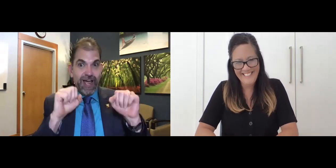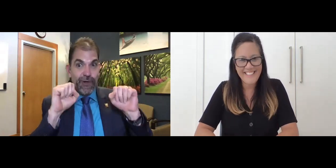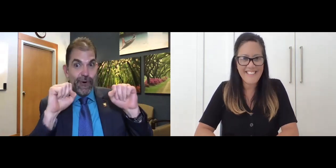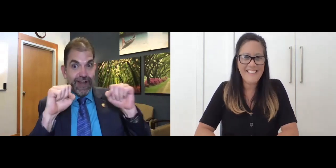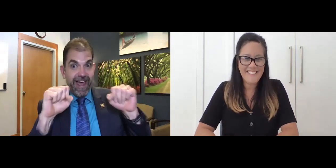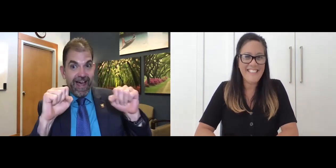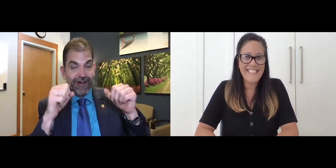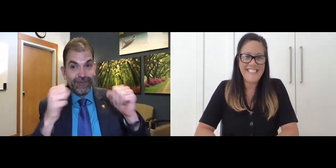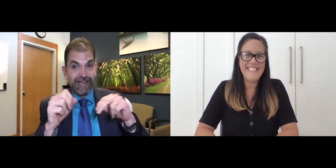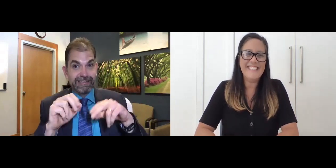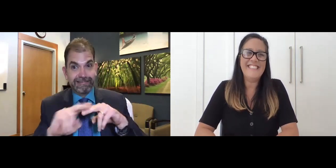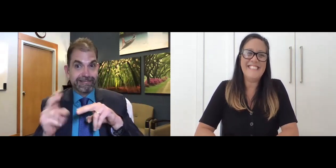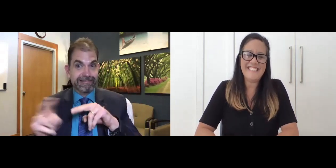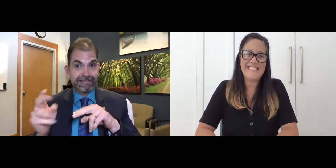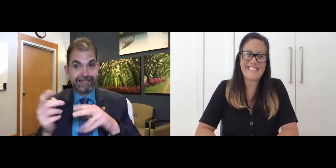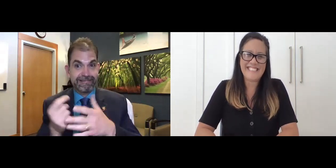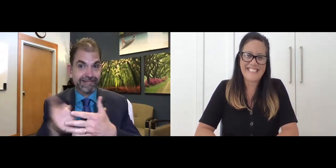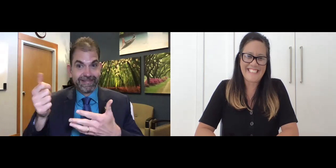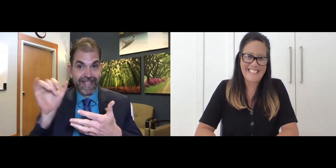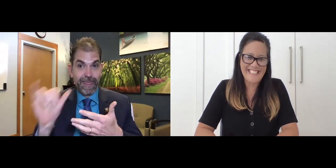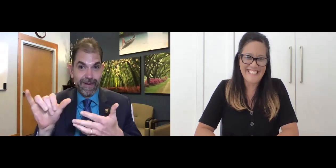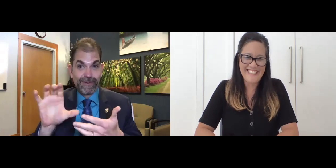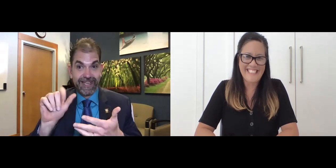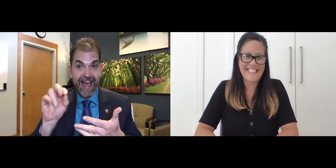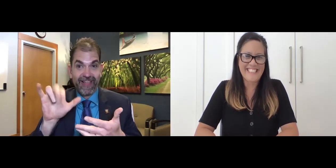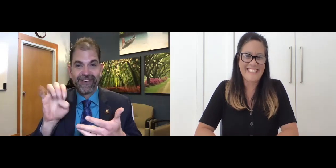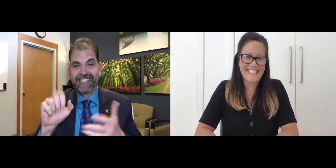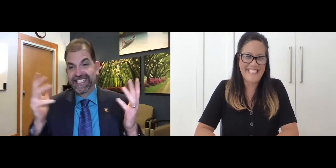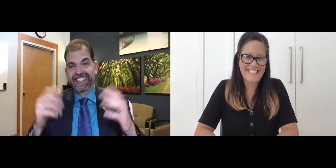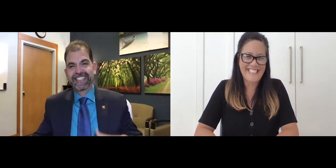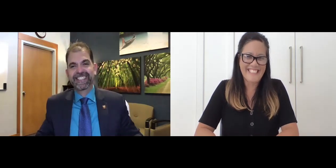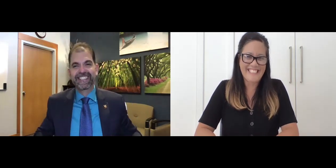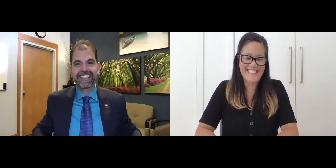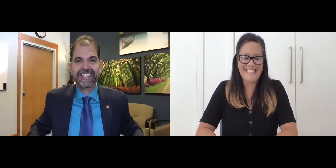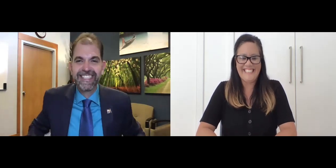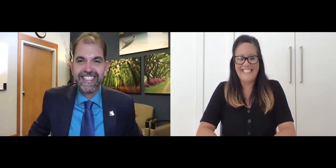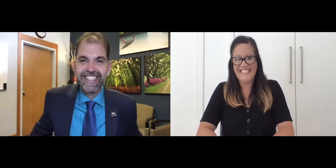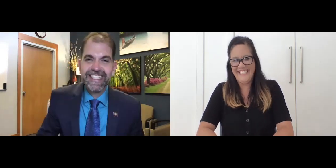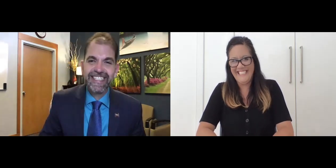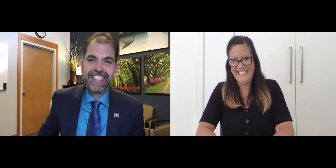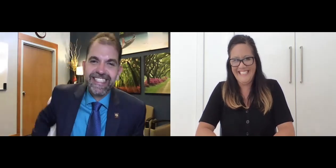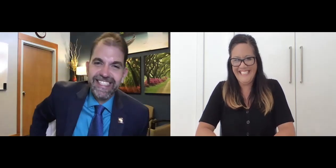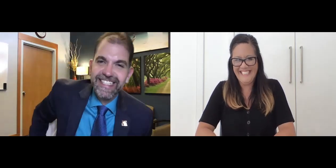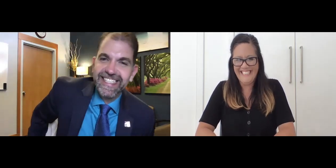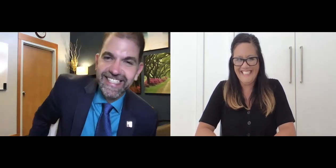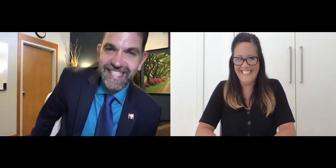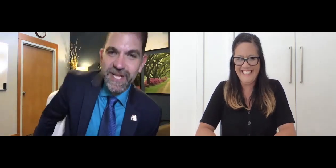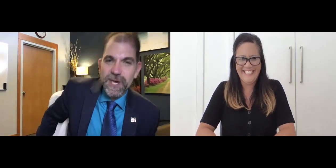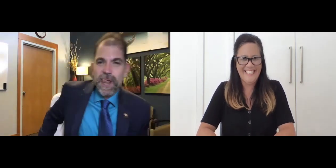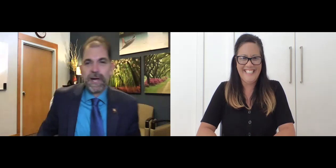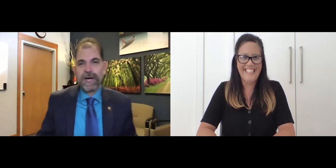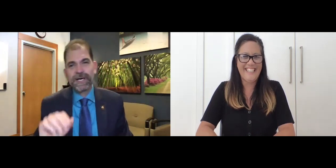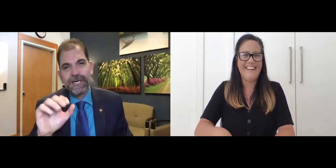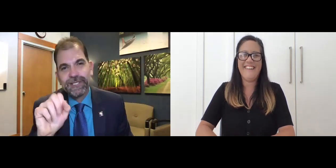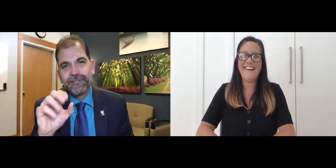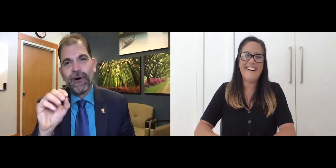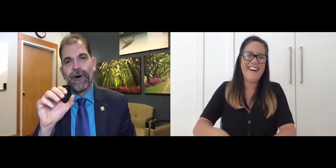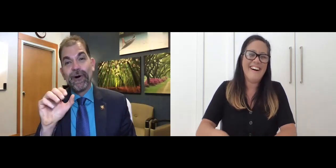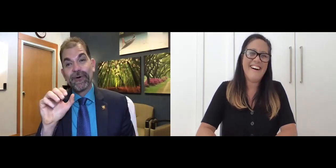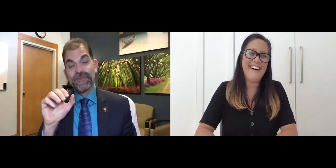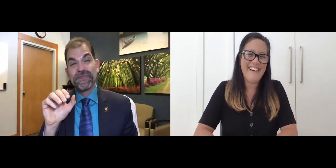I have to work out and keep those pounds off.